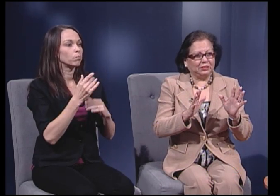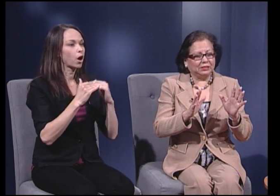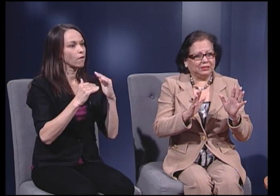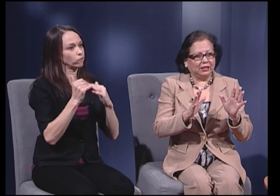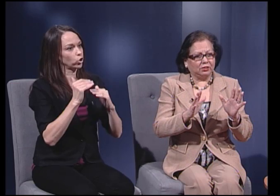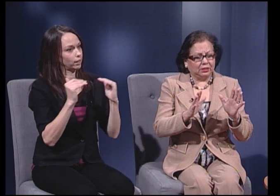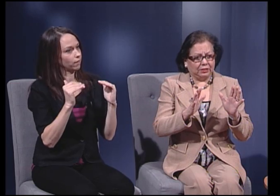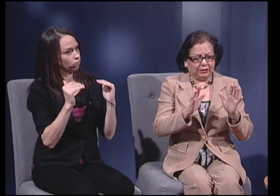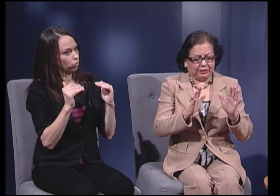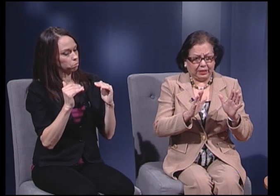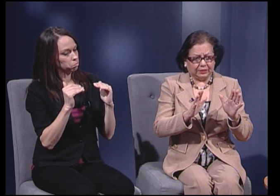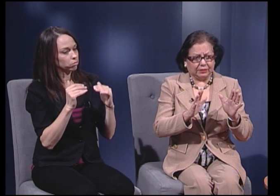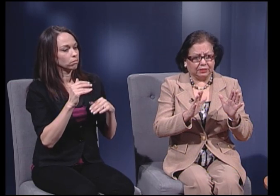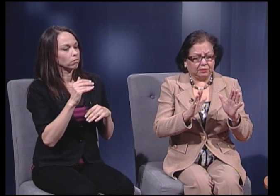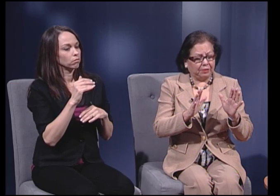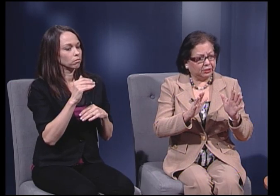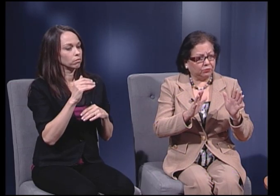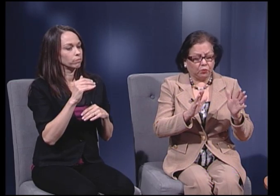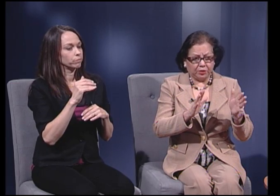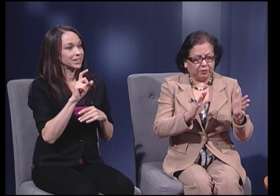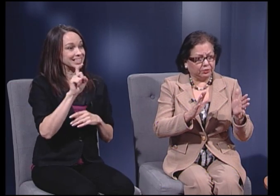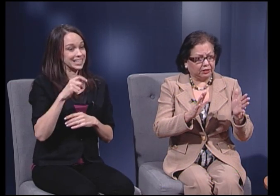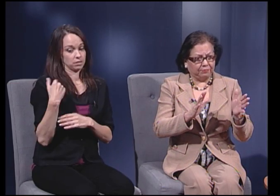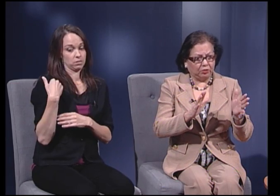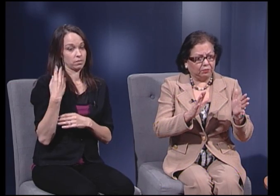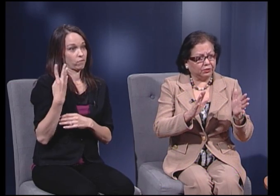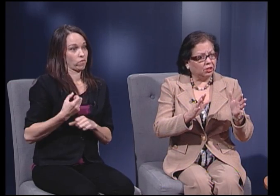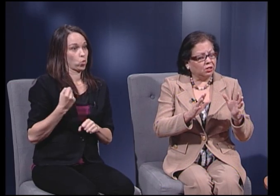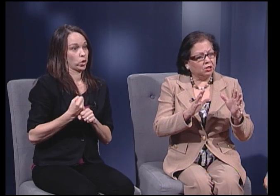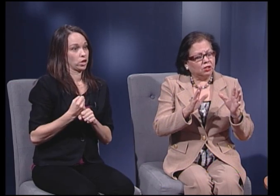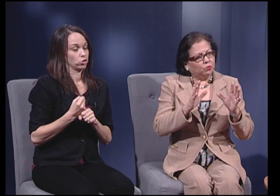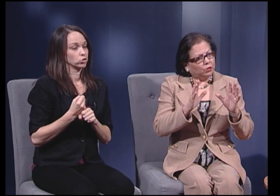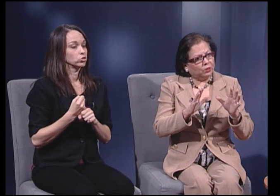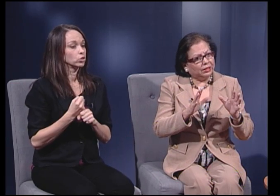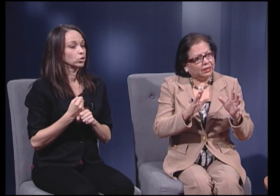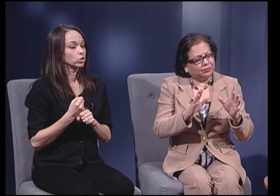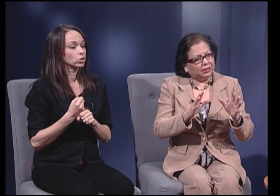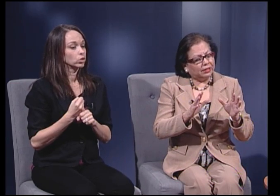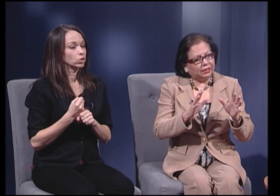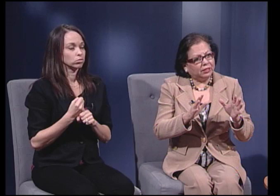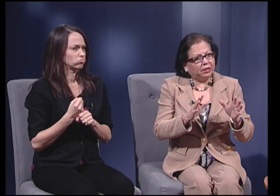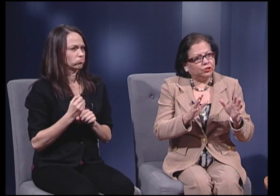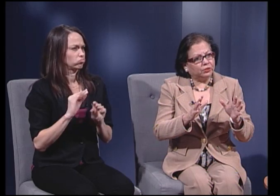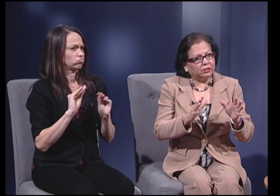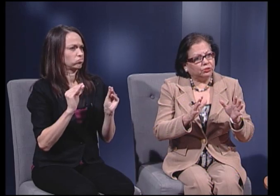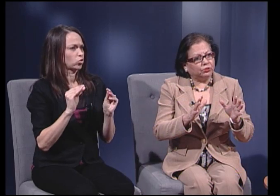is that in Texas in the past four years that I've been in office, we really have not had any major issues.